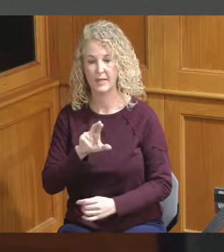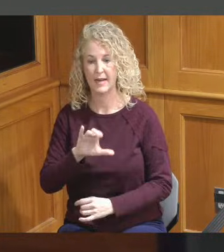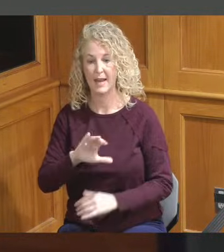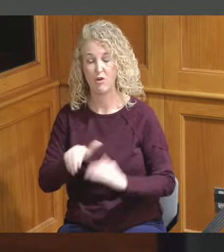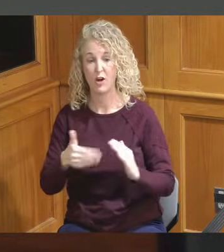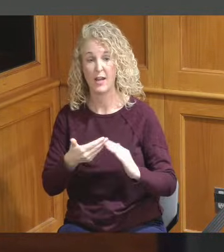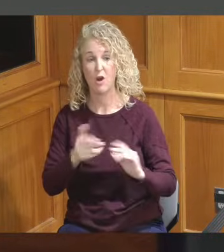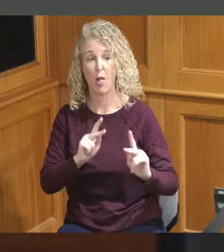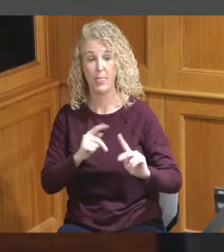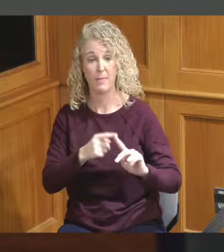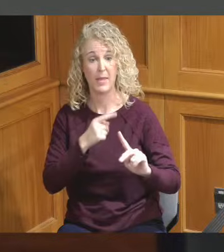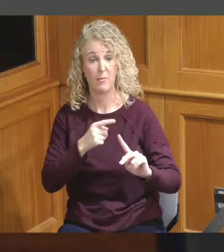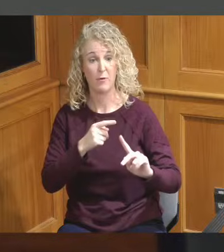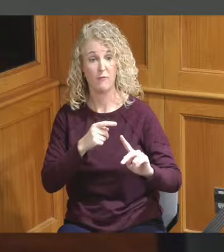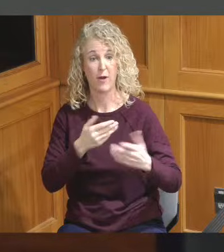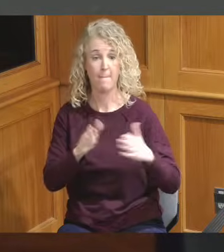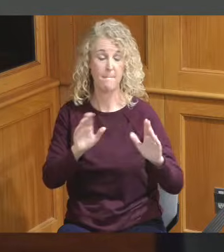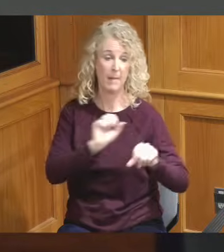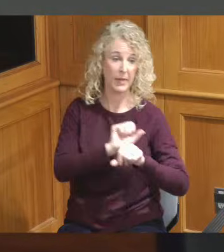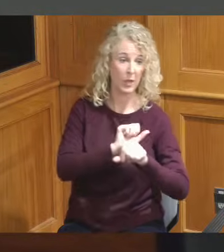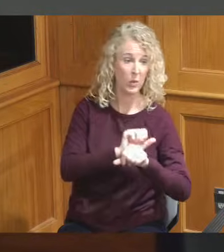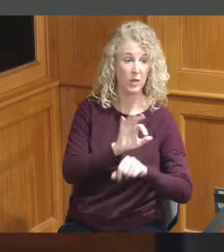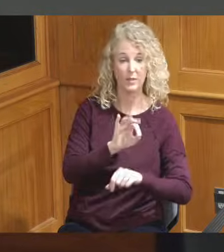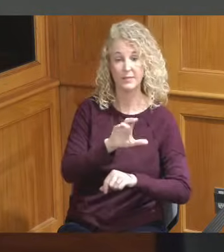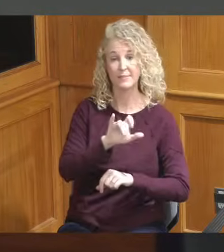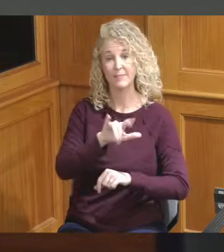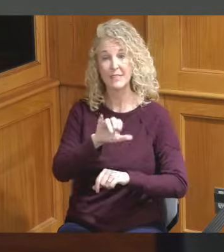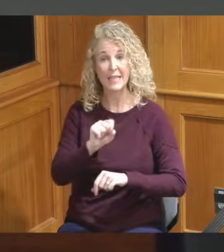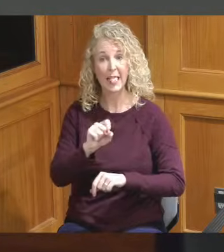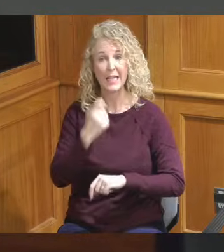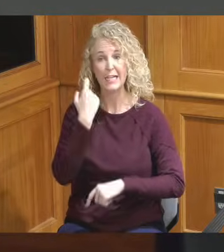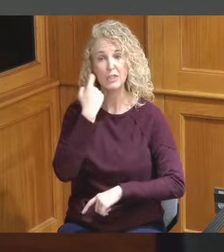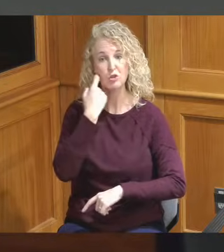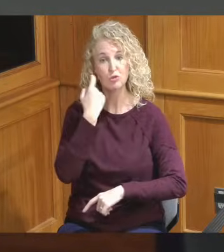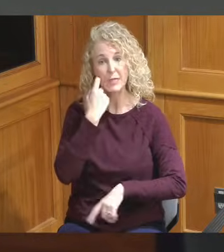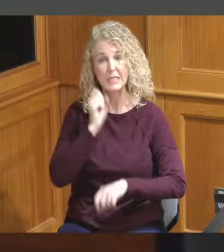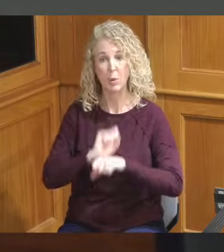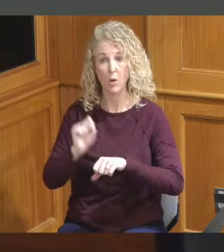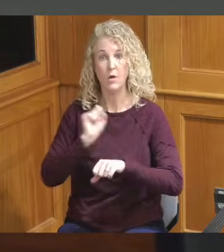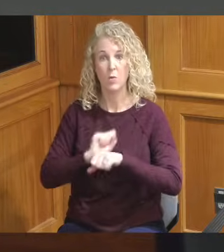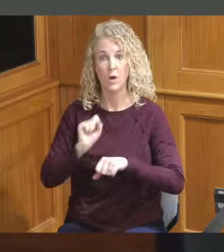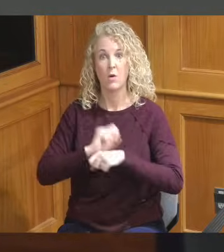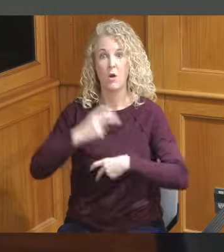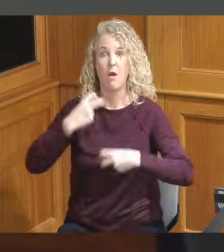county facilities, Public Works, everyone who over the past couple weeks worked really hard